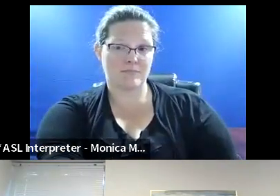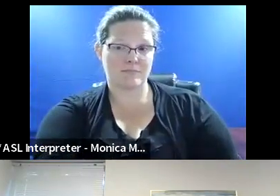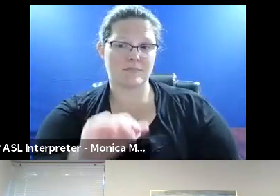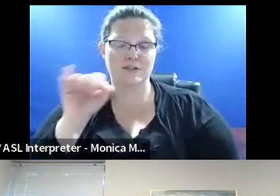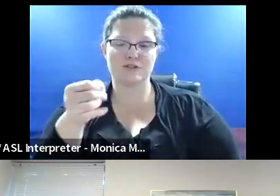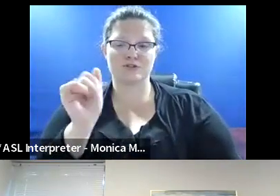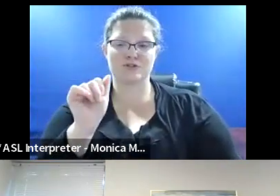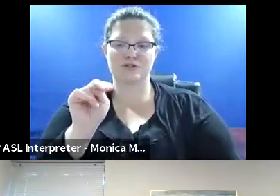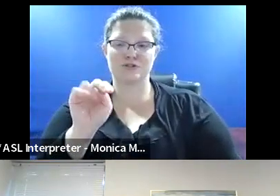I KNOW THAT IN THE RURAL AREAS, PEOPLE HAVE TO WEAR MANY, MANY HATS. .